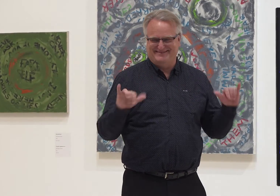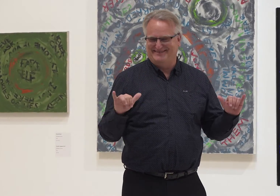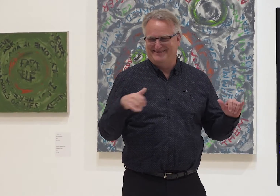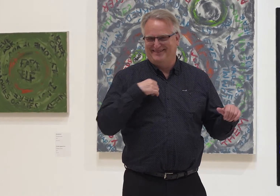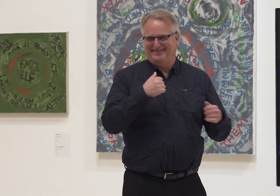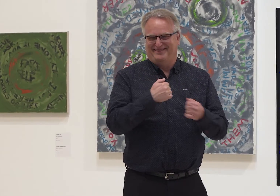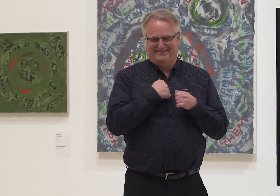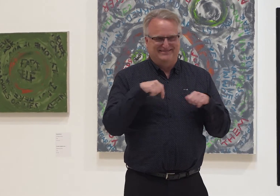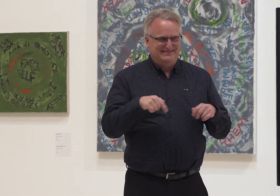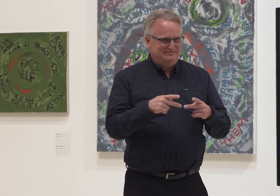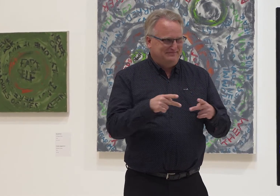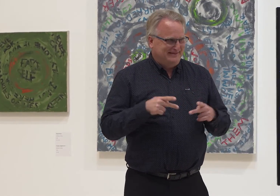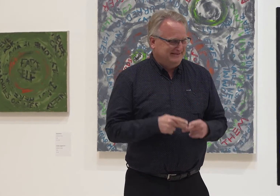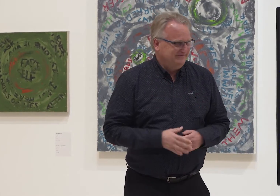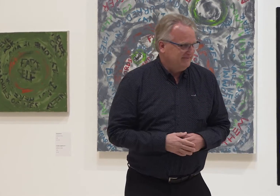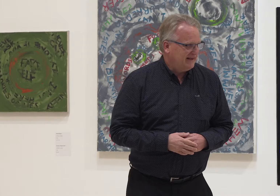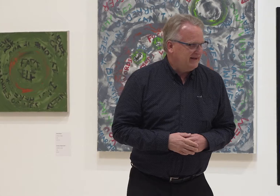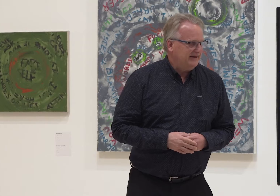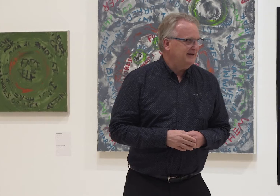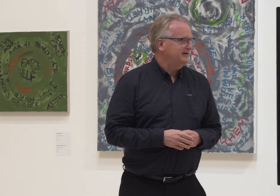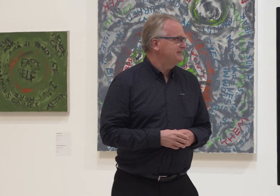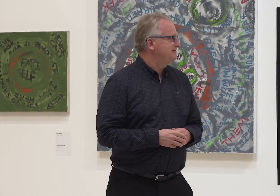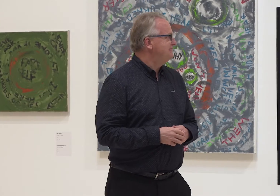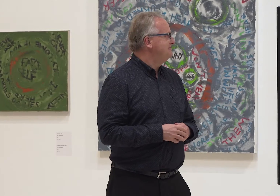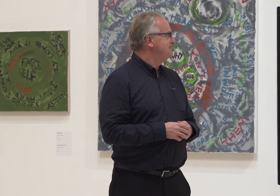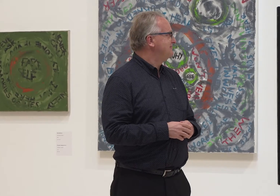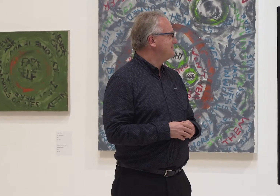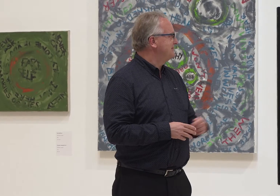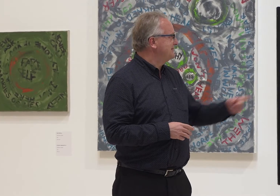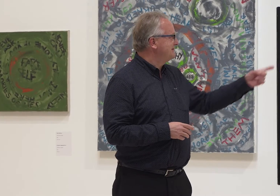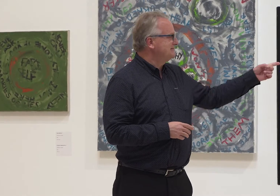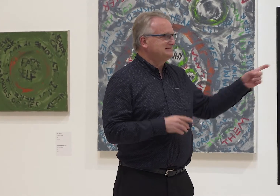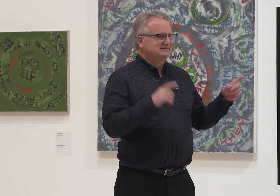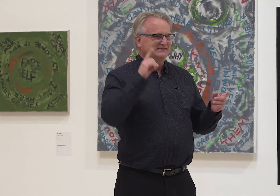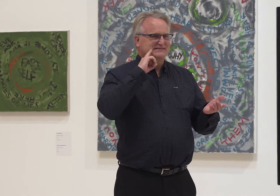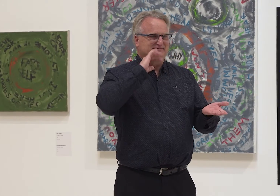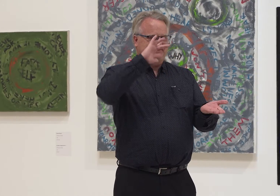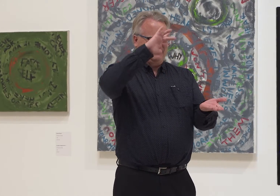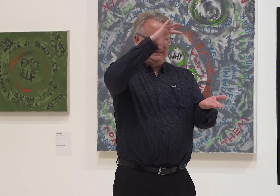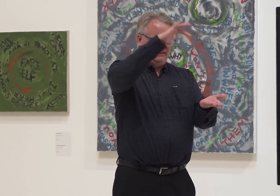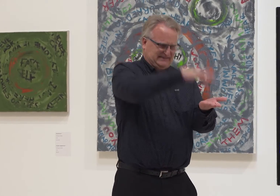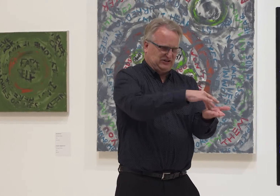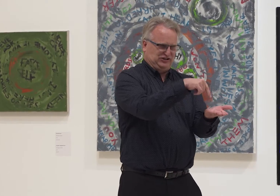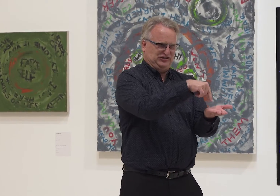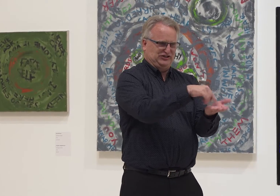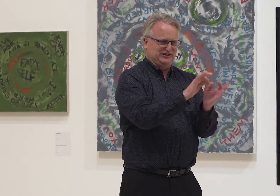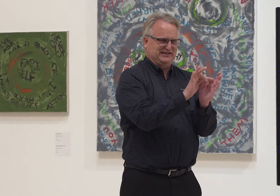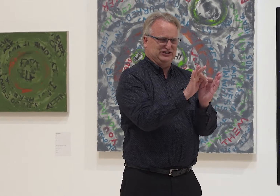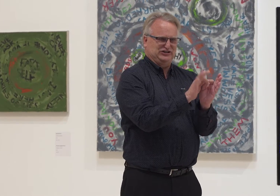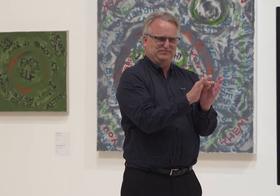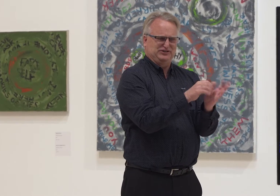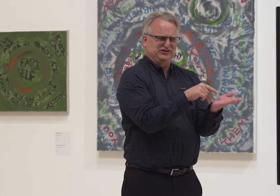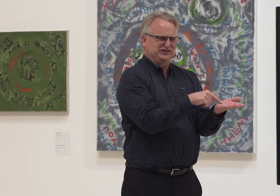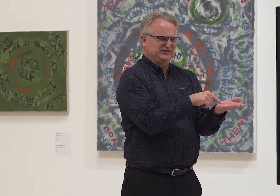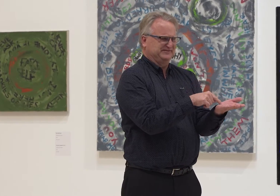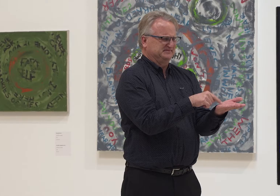But I still love this place. So, I'm talking about Deaf centered interpreting.